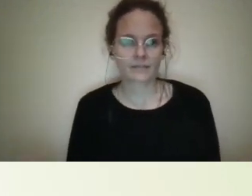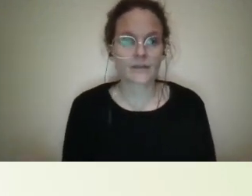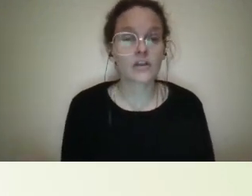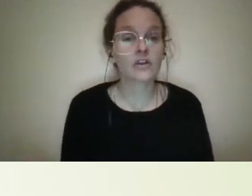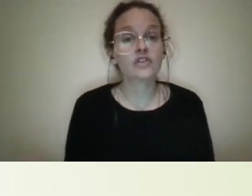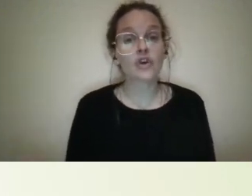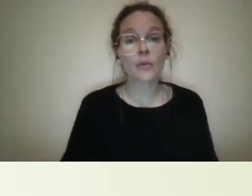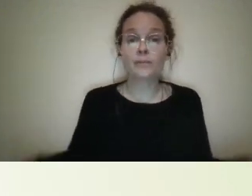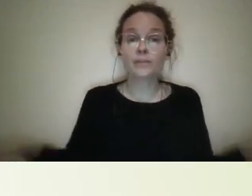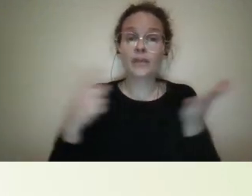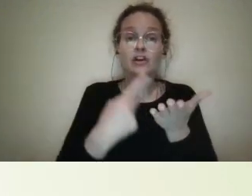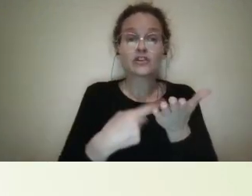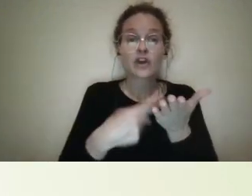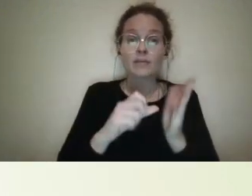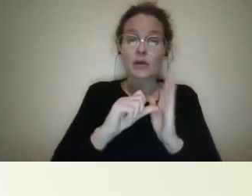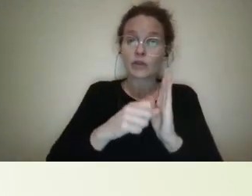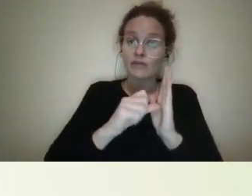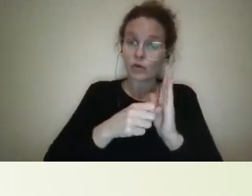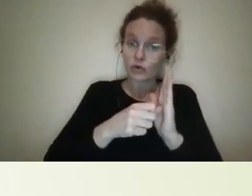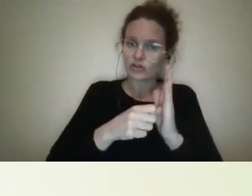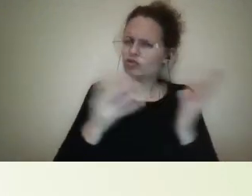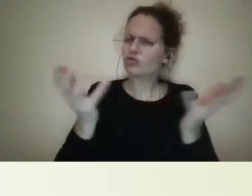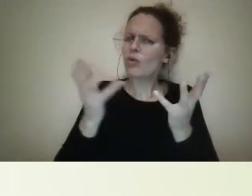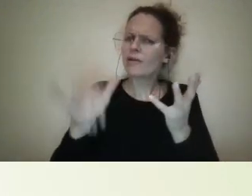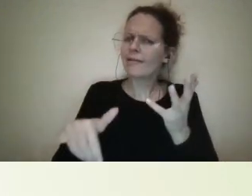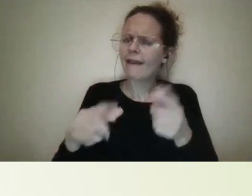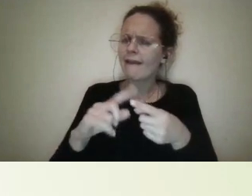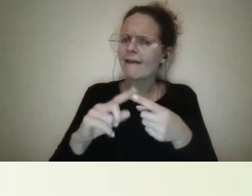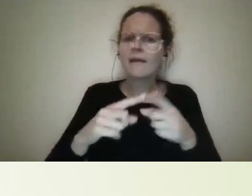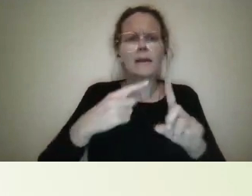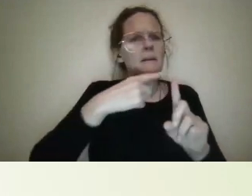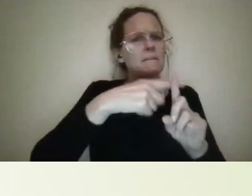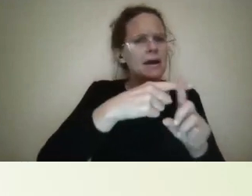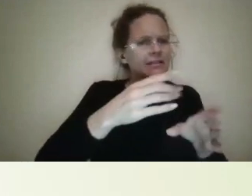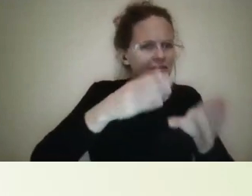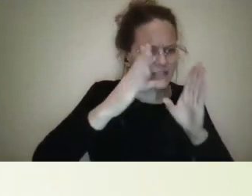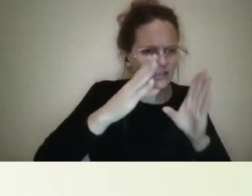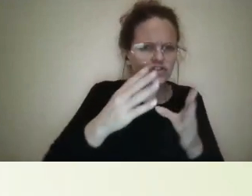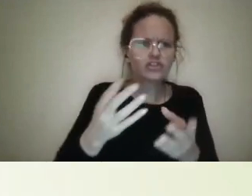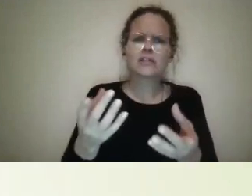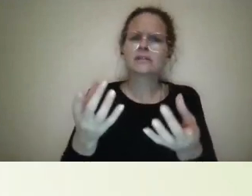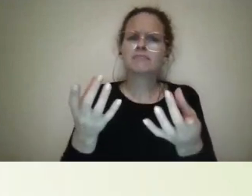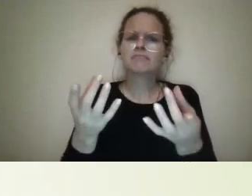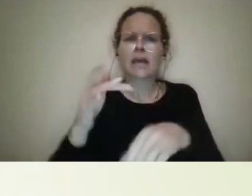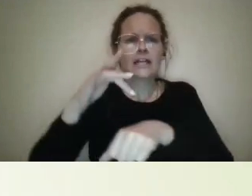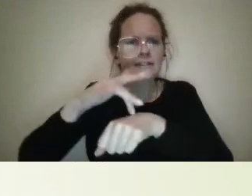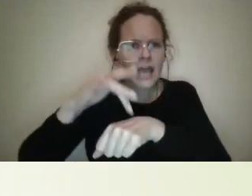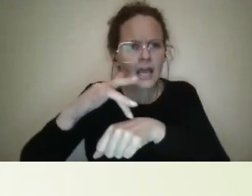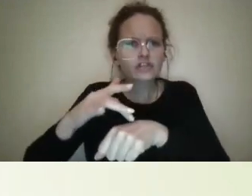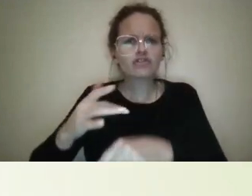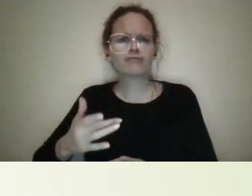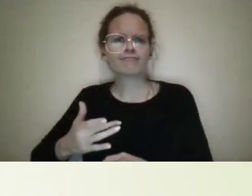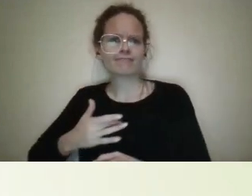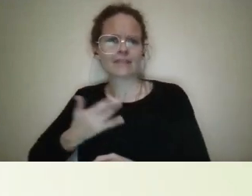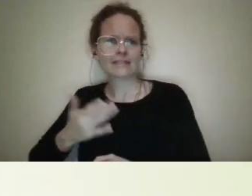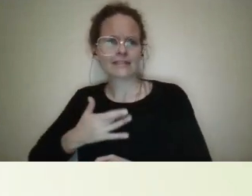some of it can be tangible. Could be positive attention, sensory, so it can be an escape.